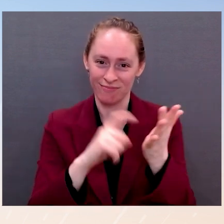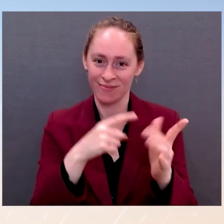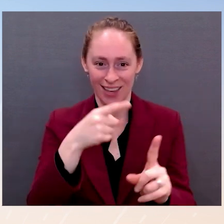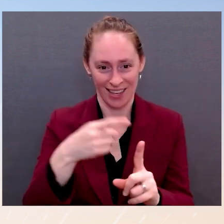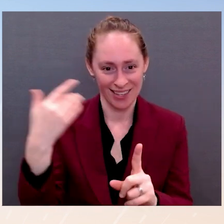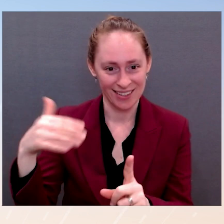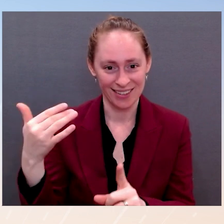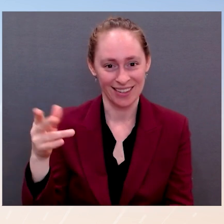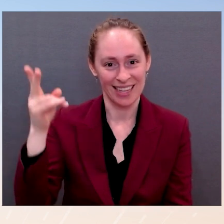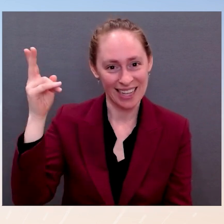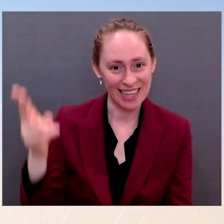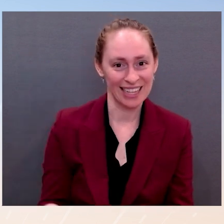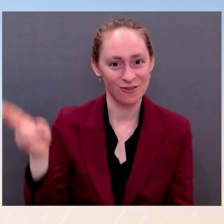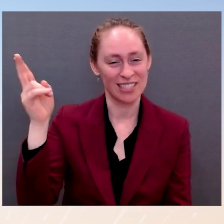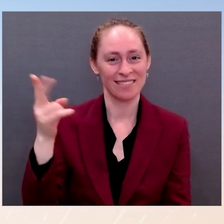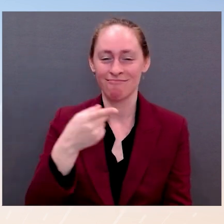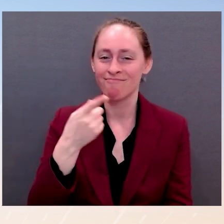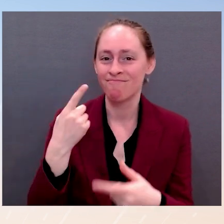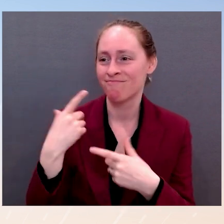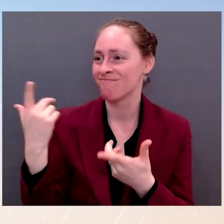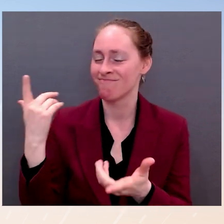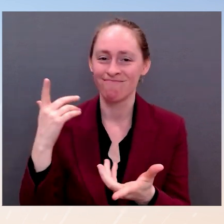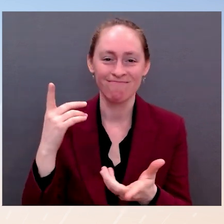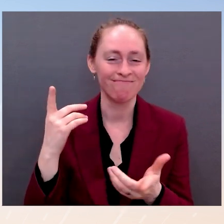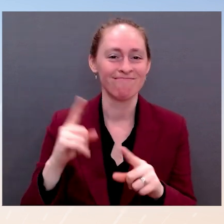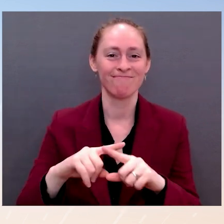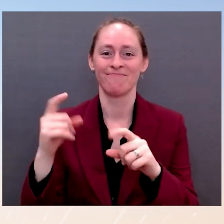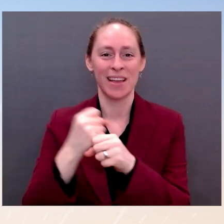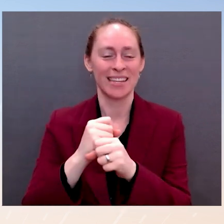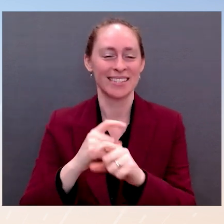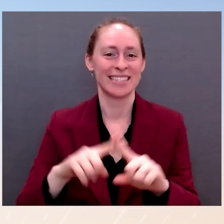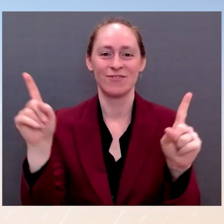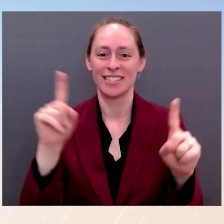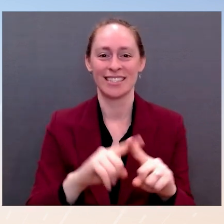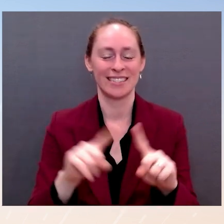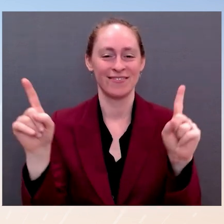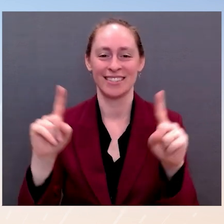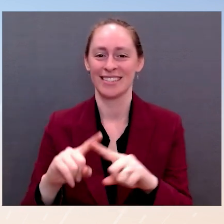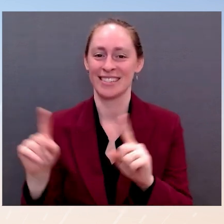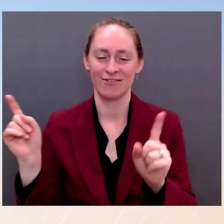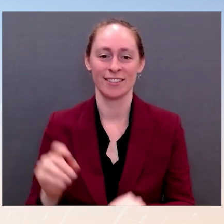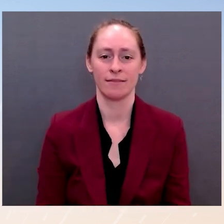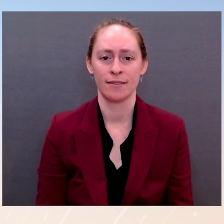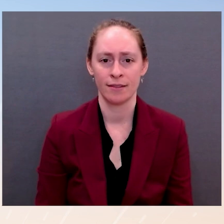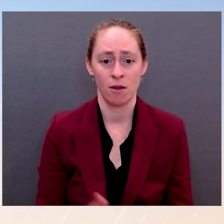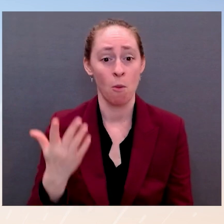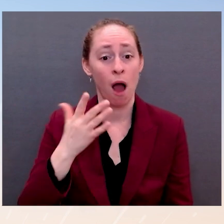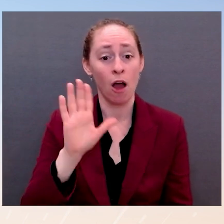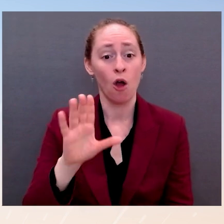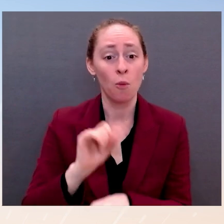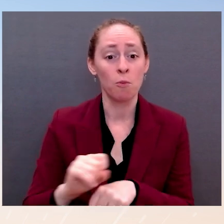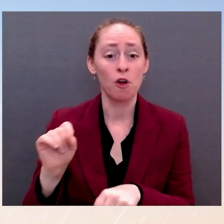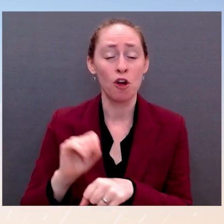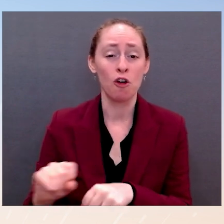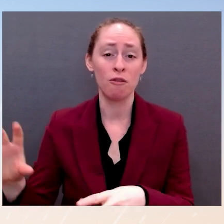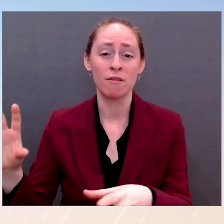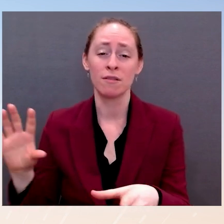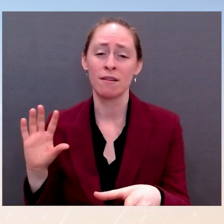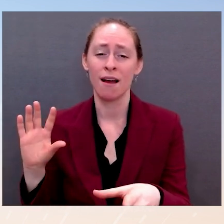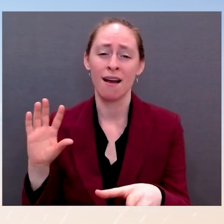because you are a history maker or Herstory right now. But in addition to everything that you've done to lead up to this point,